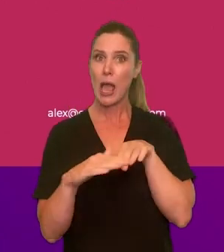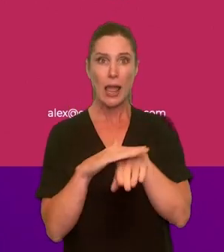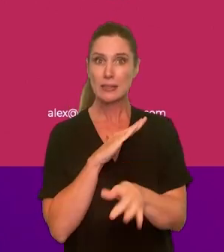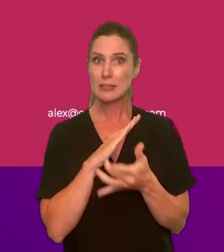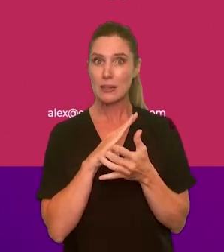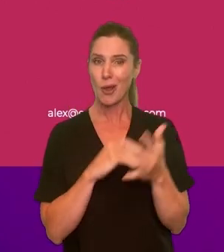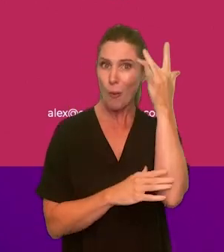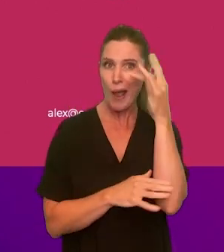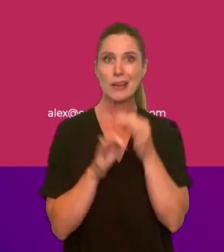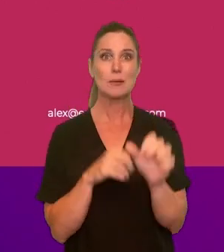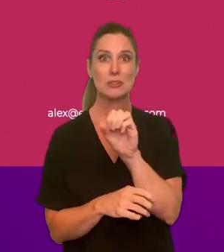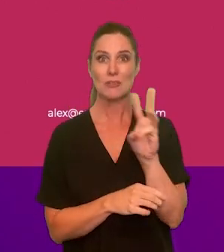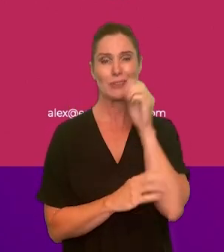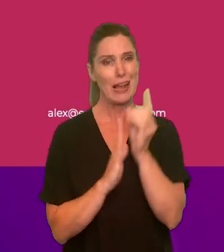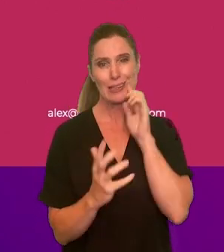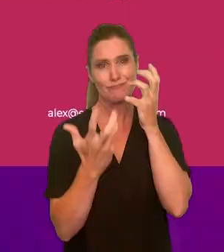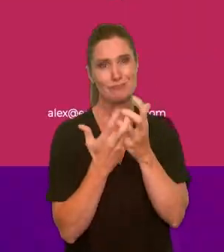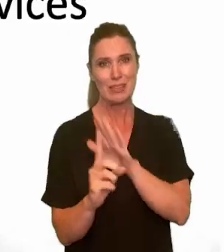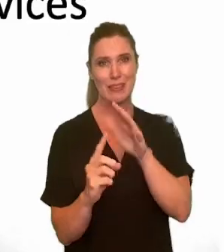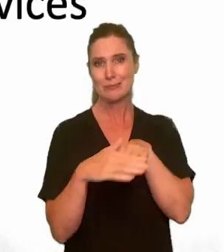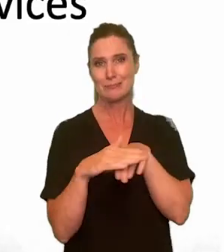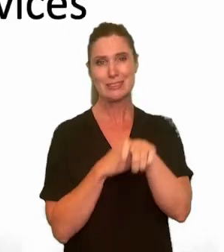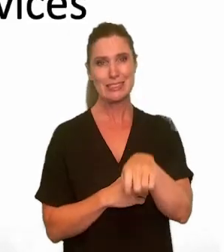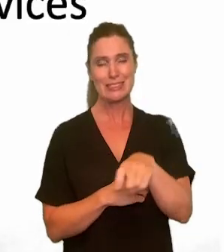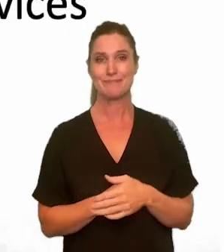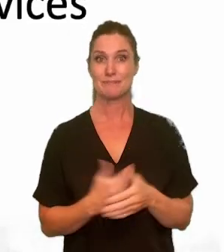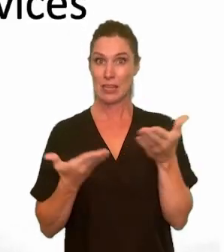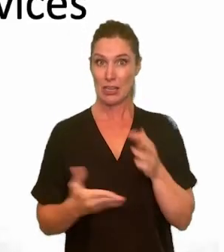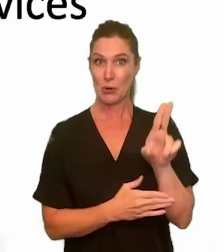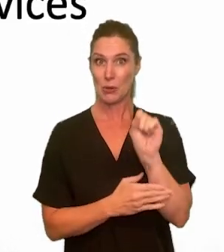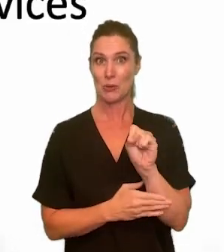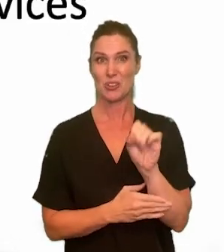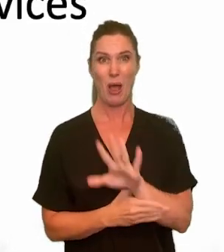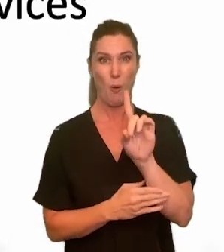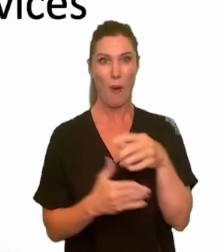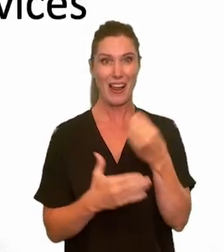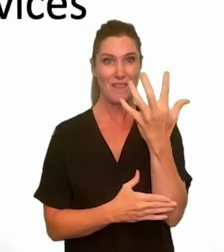because simple software is not designed for their accessibility needs. Here in the US, that's nearly one in five Americans.